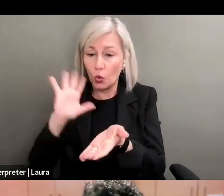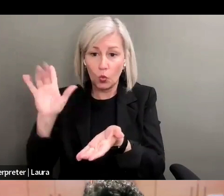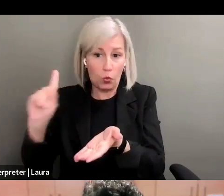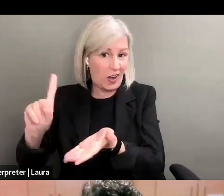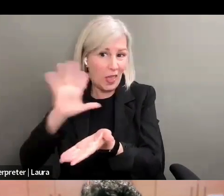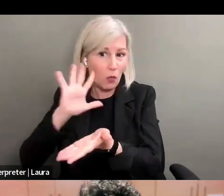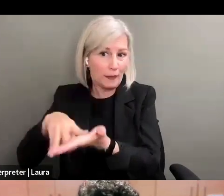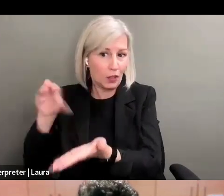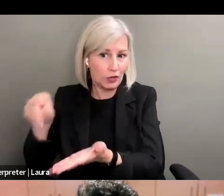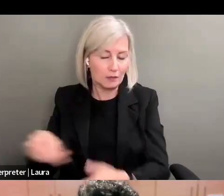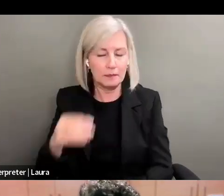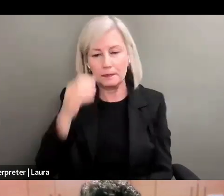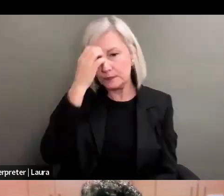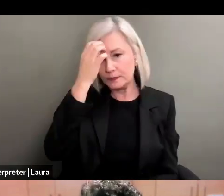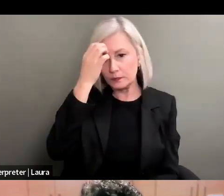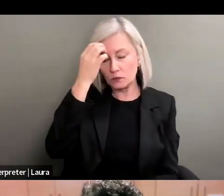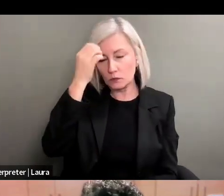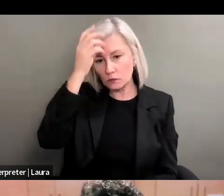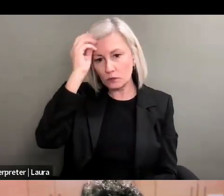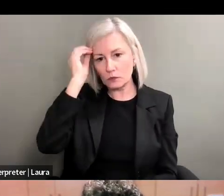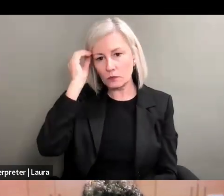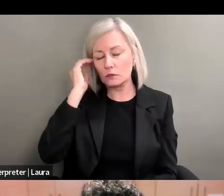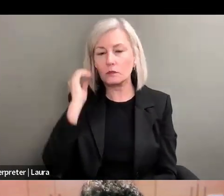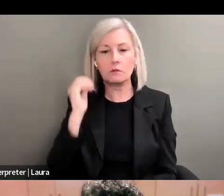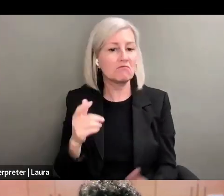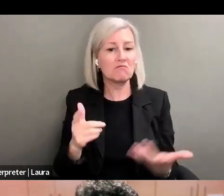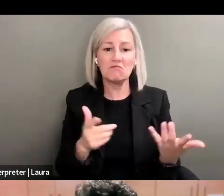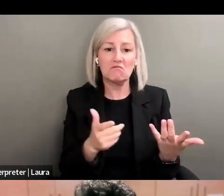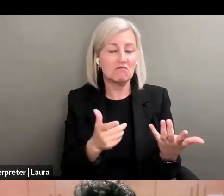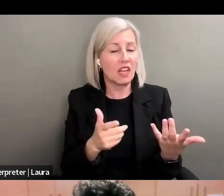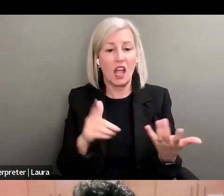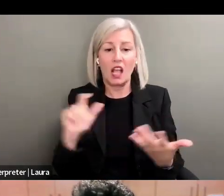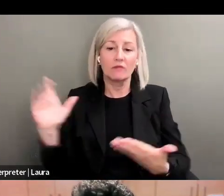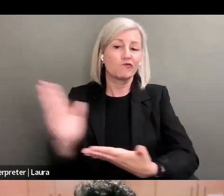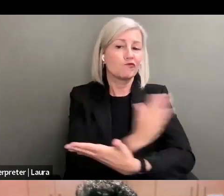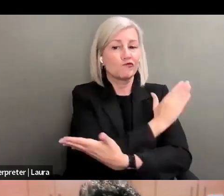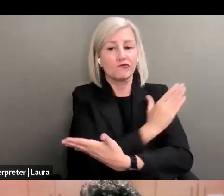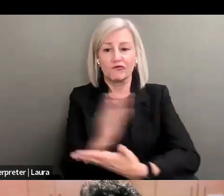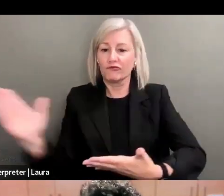These assessments range in formality from a simple Ling six listening check